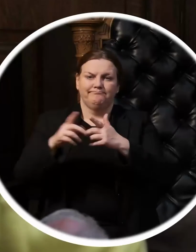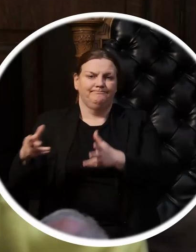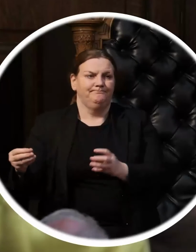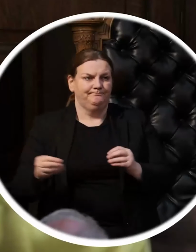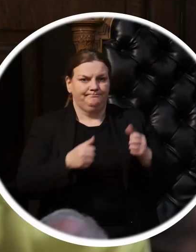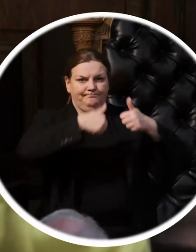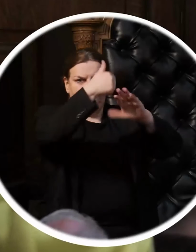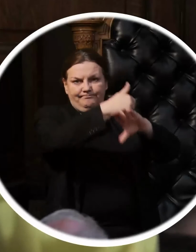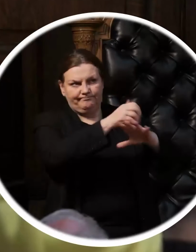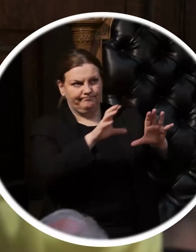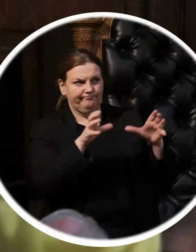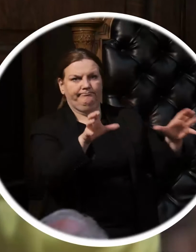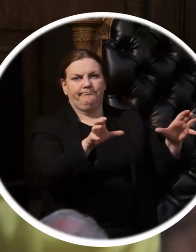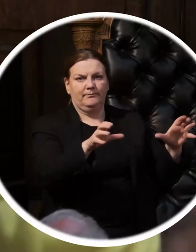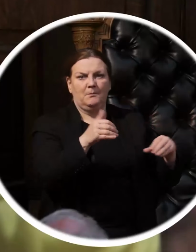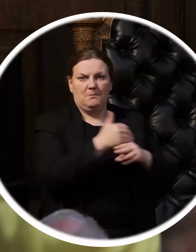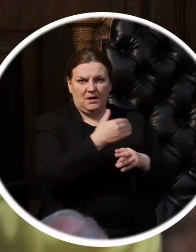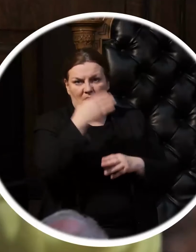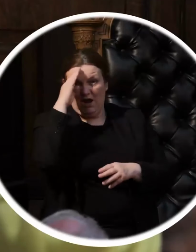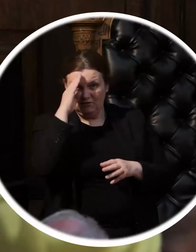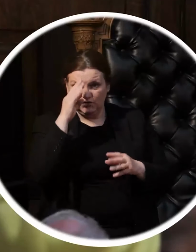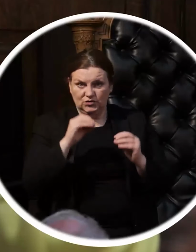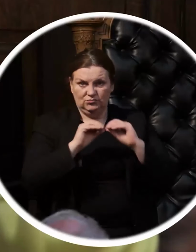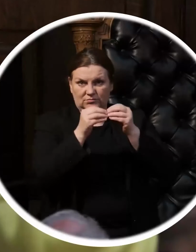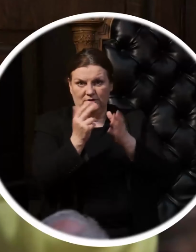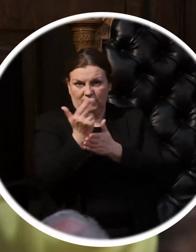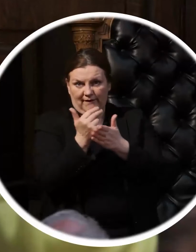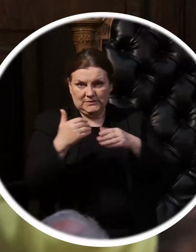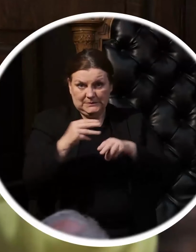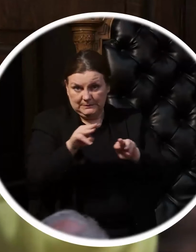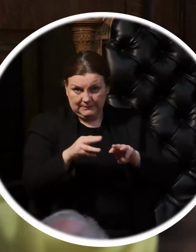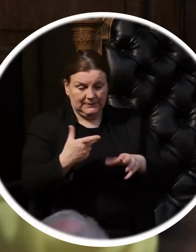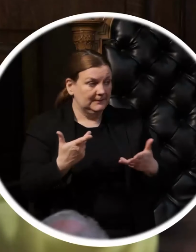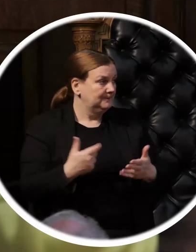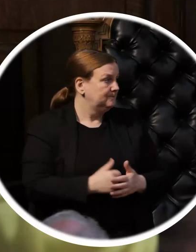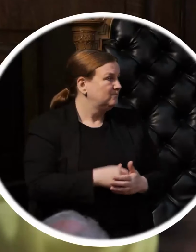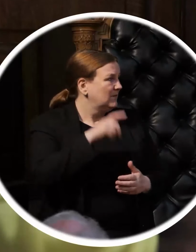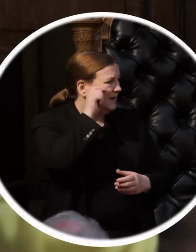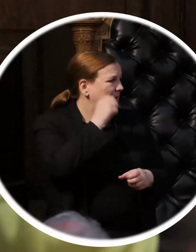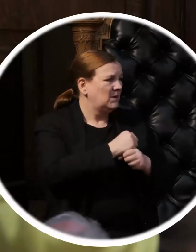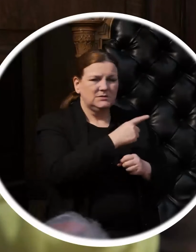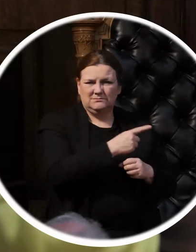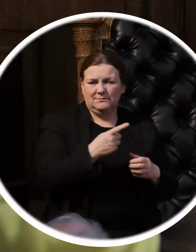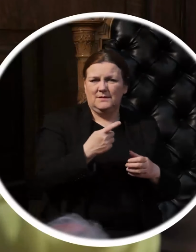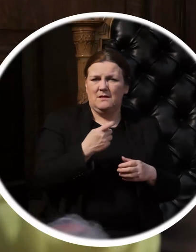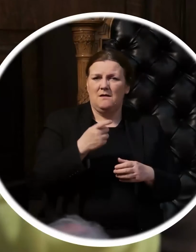Irish craftspeople. And so just thinking about iron foundries that are slap bang in the city centre I